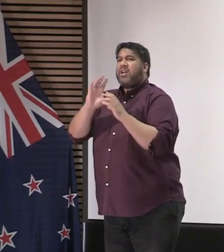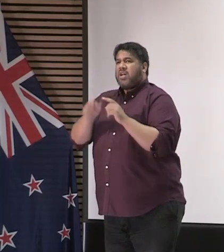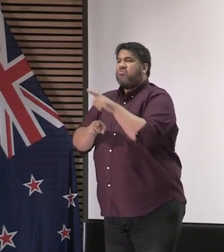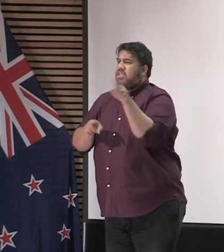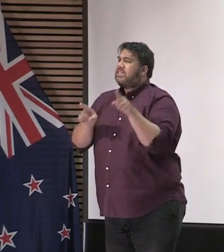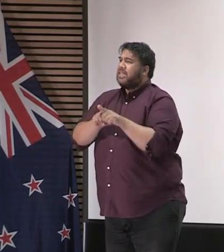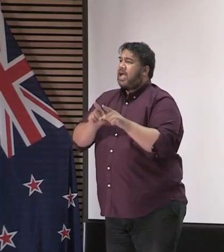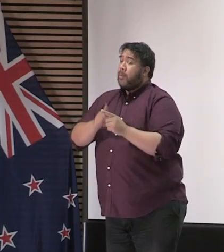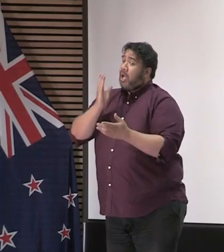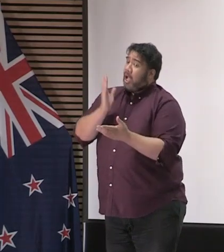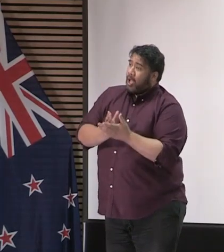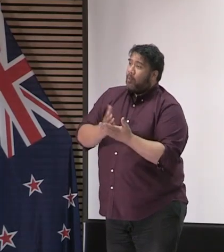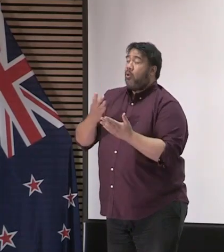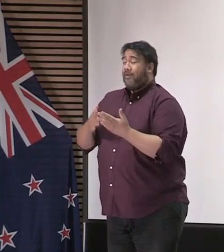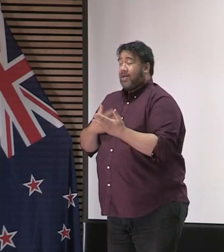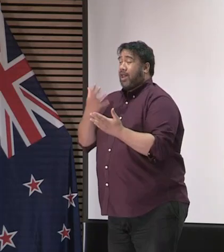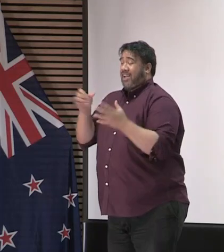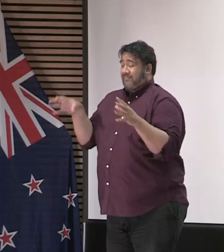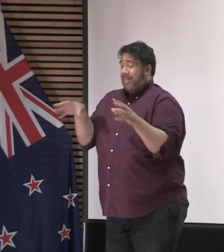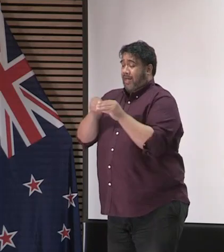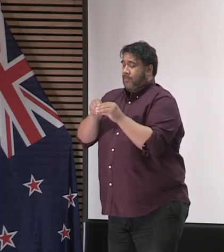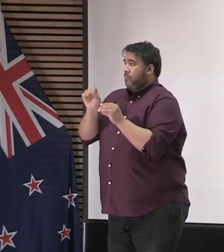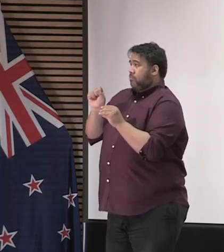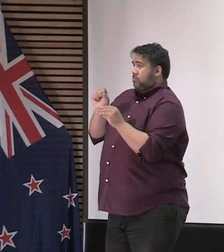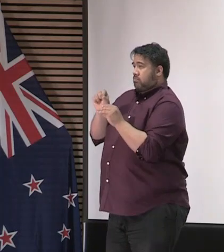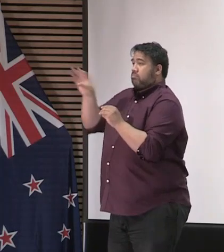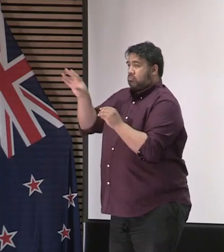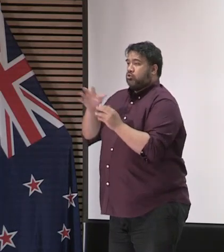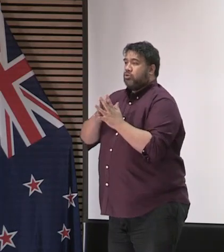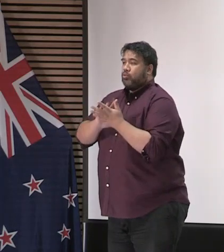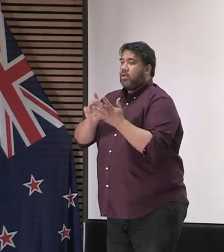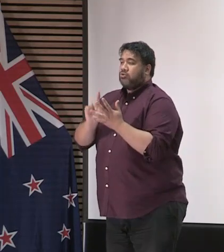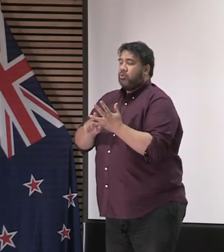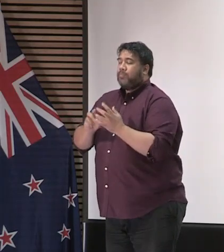Organization and, in many instances, this is the number